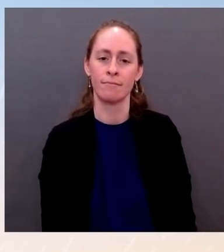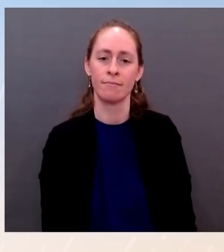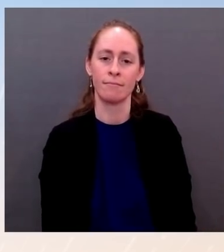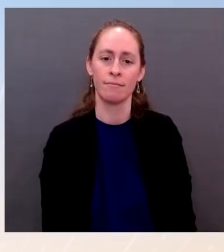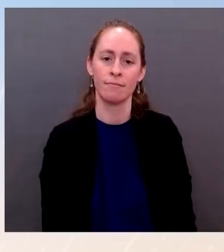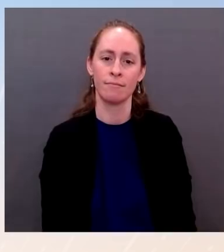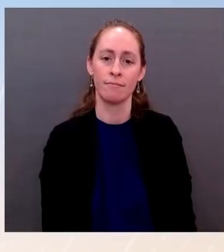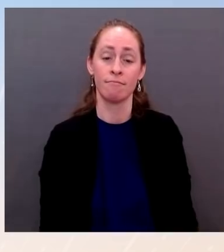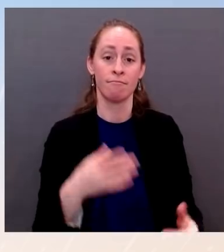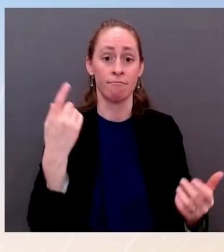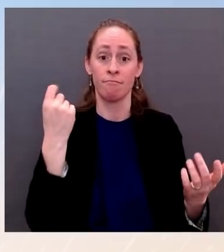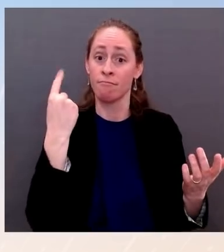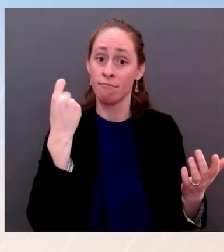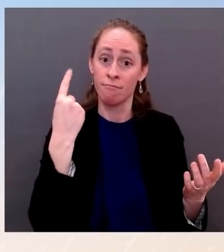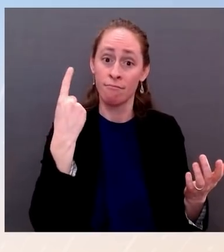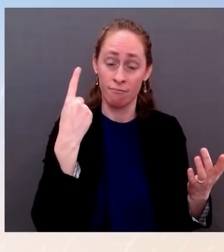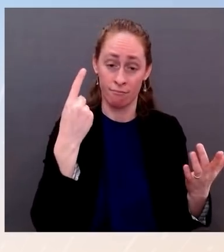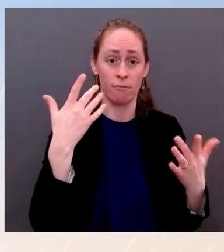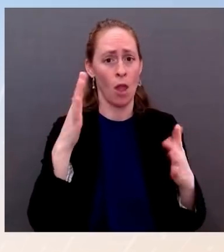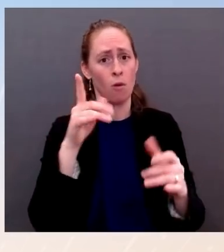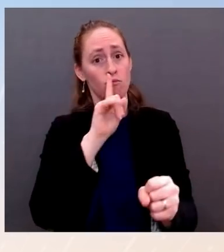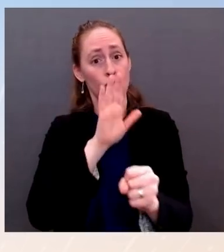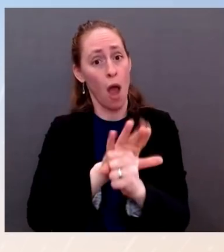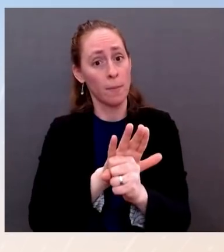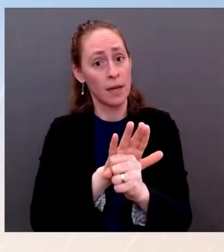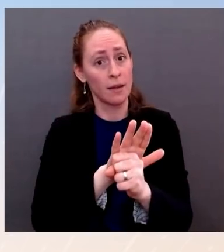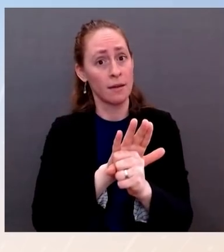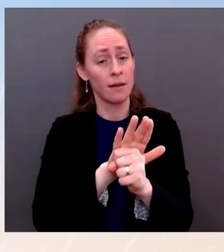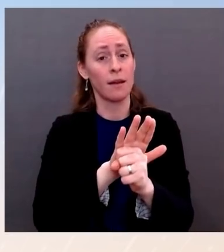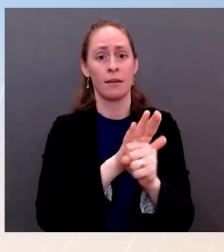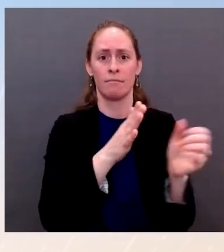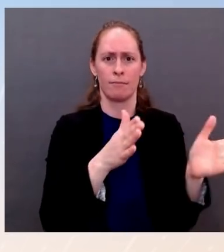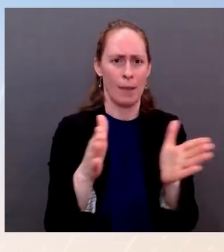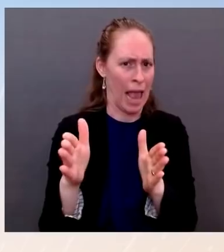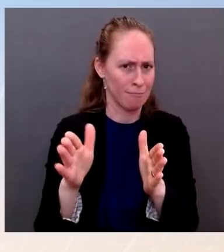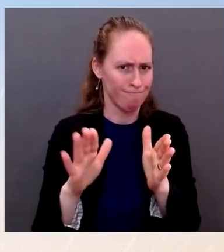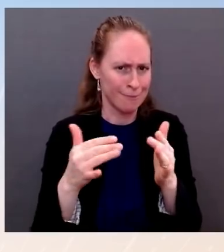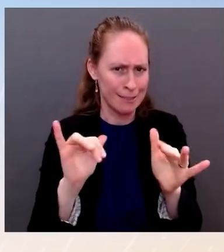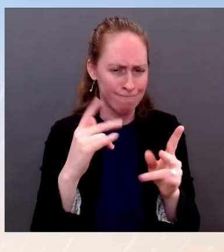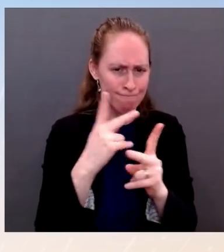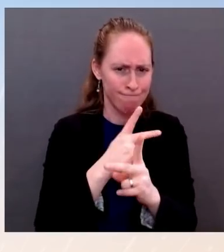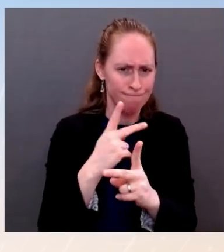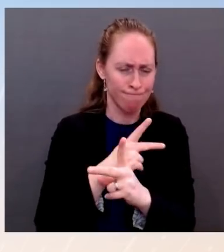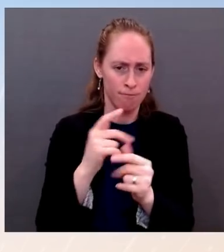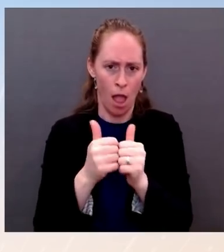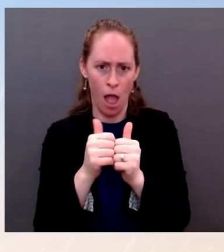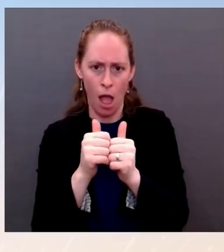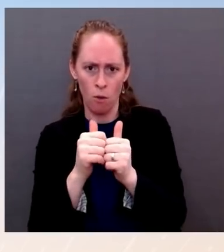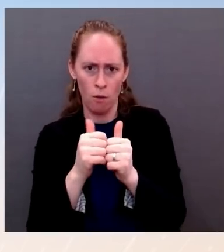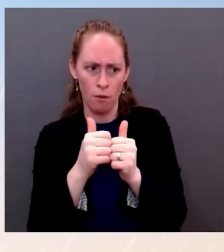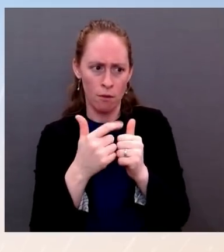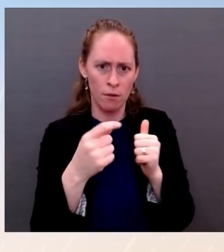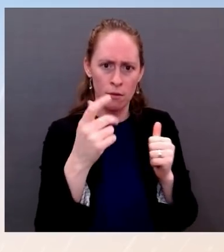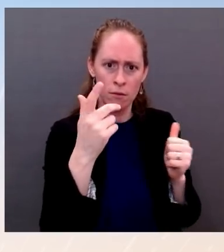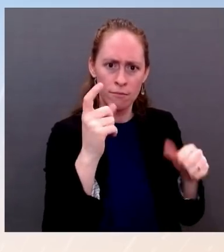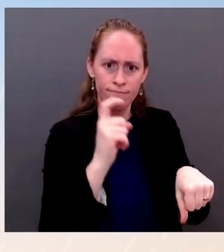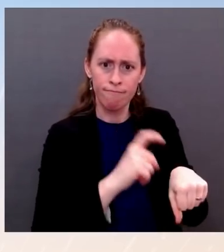the Afghans who had served by our side for 20 years. We put in place -- and this is in the same documents --